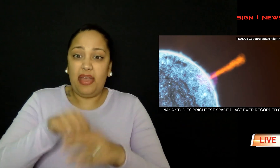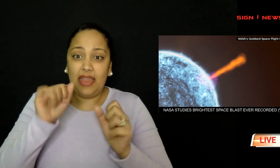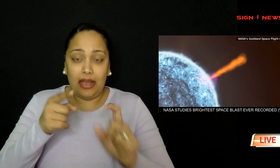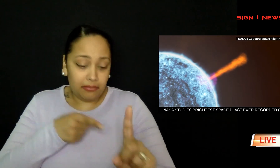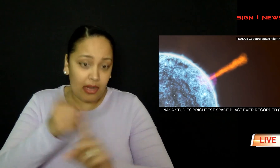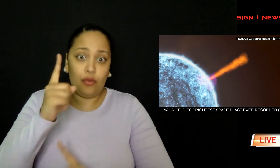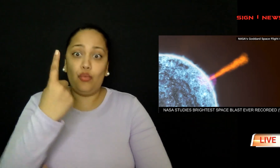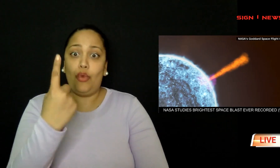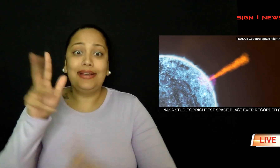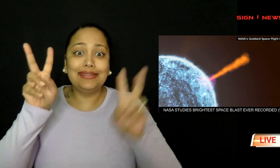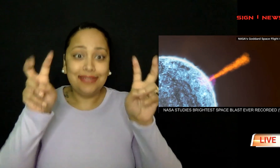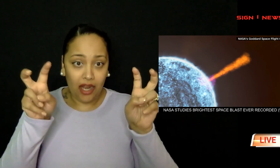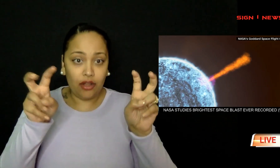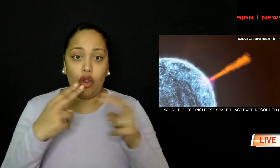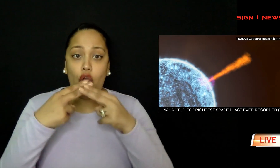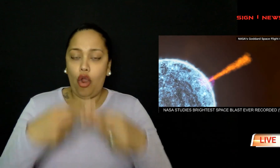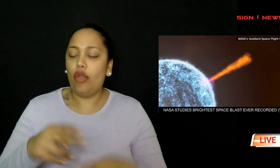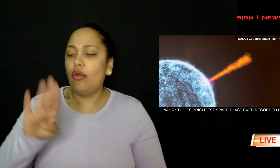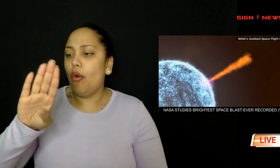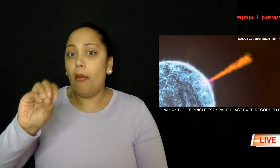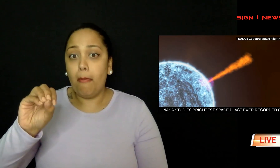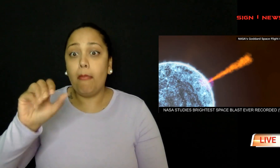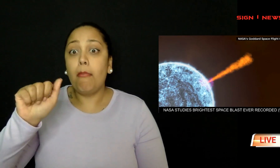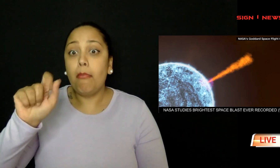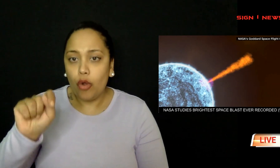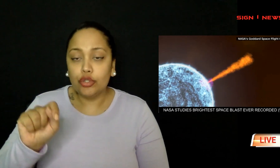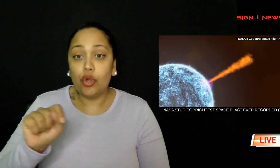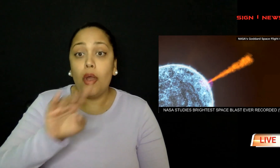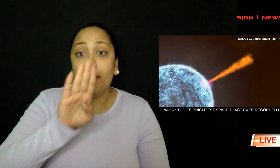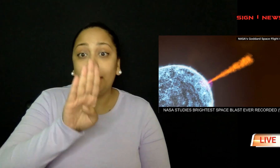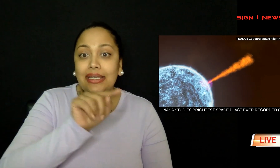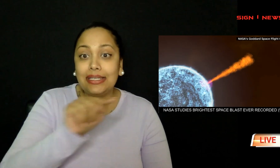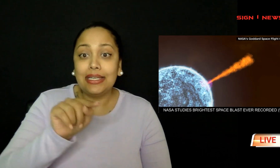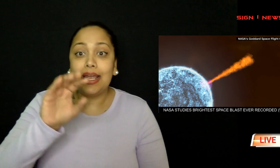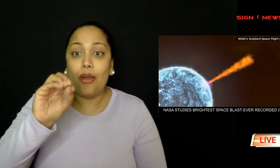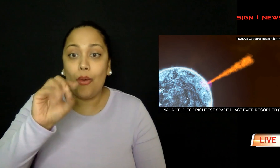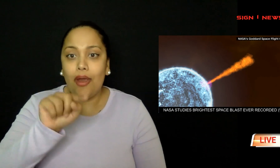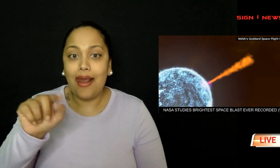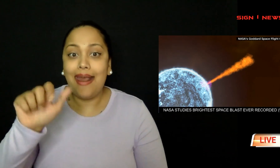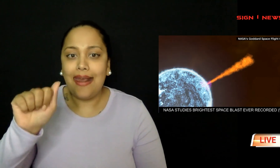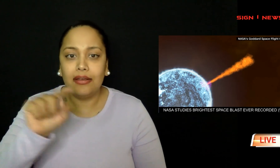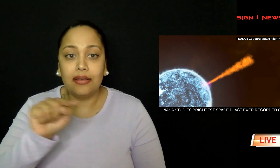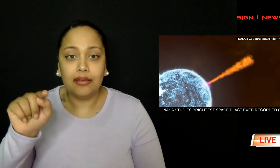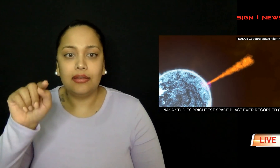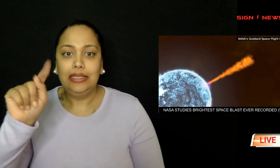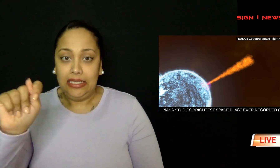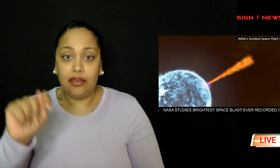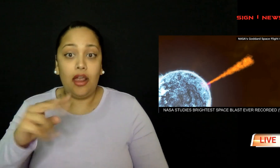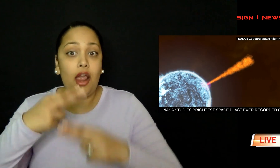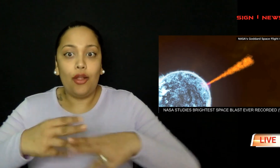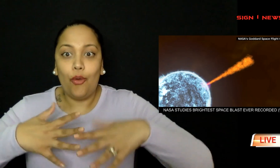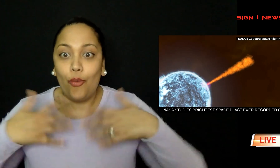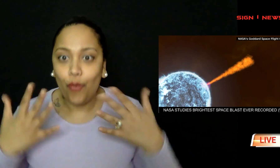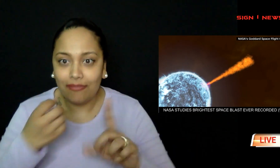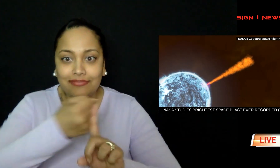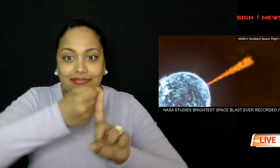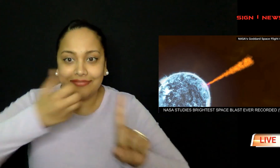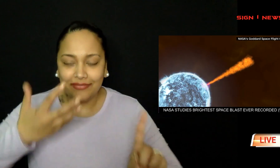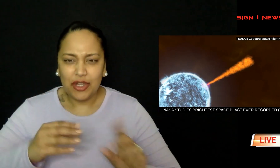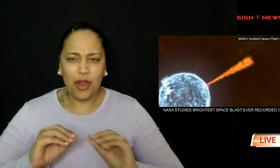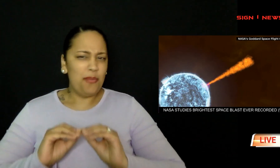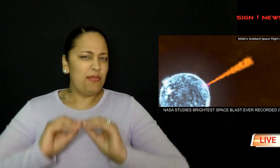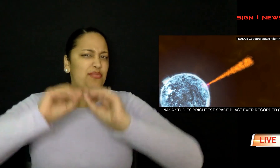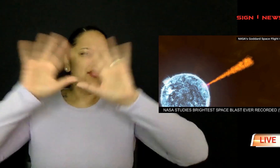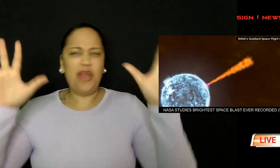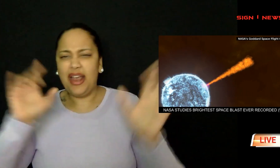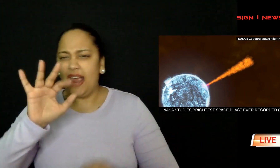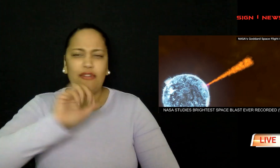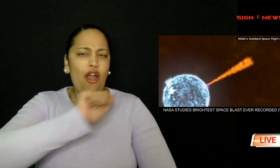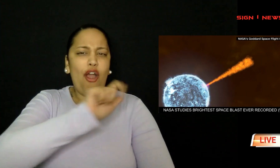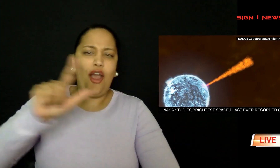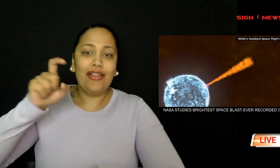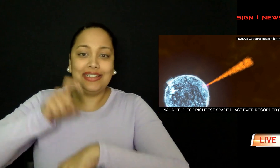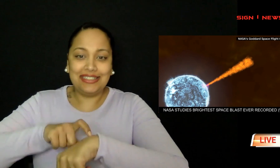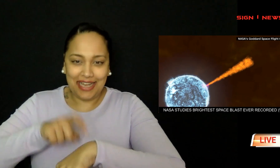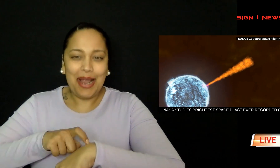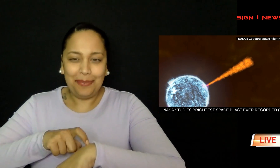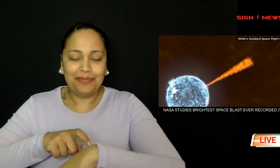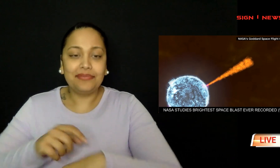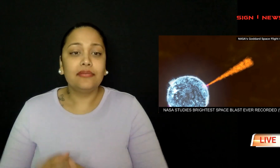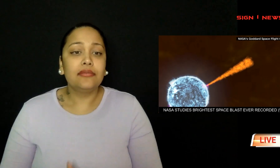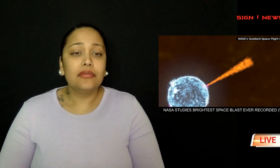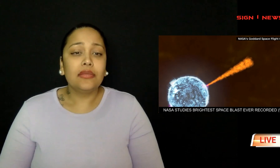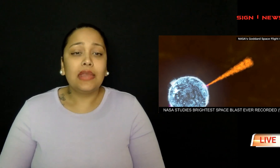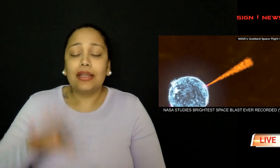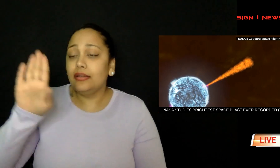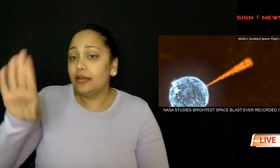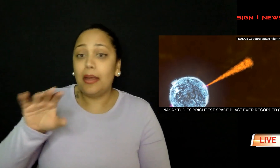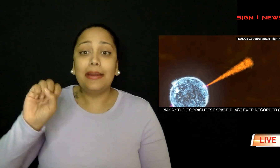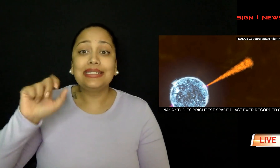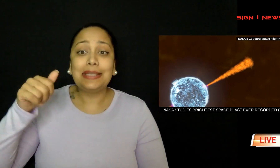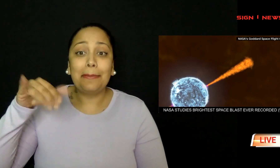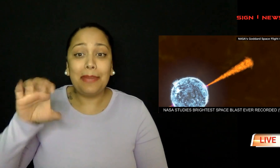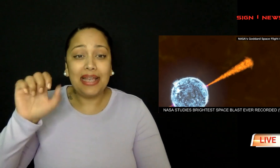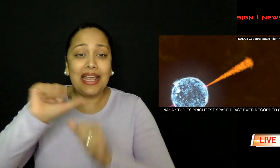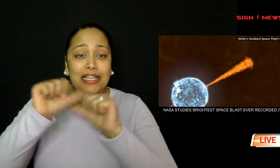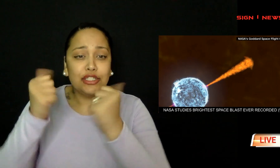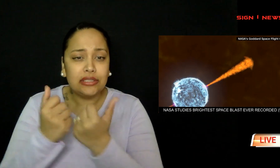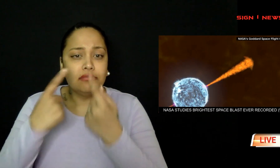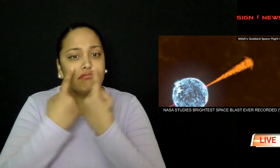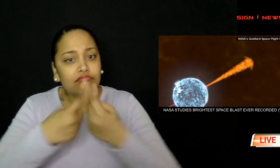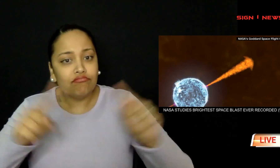in the universe this particular one is being called the BOAT brightest of all time